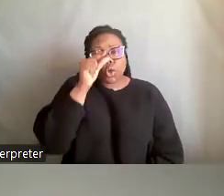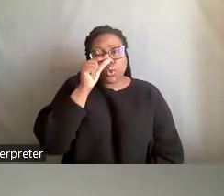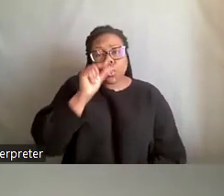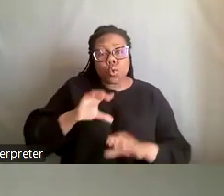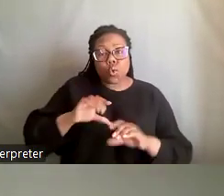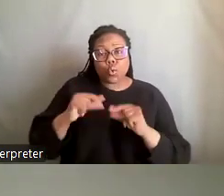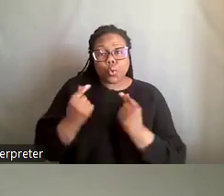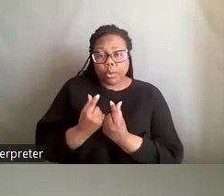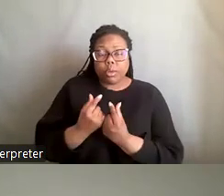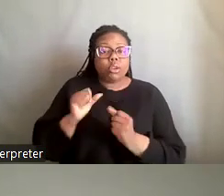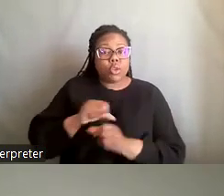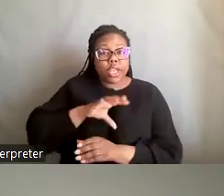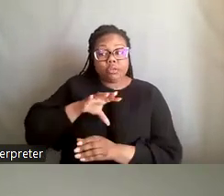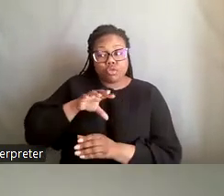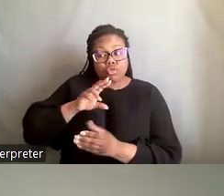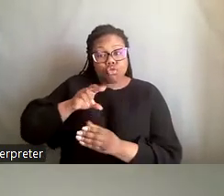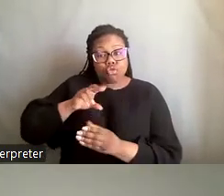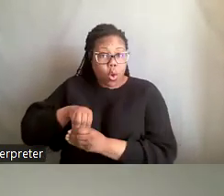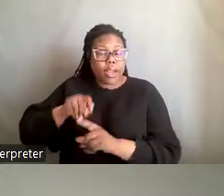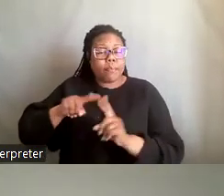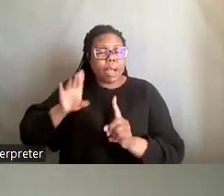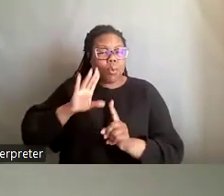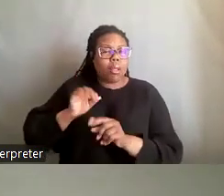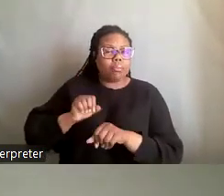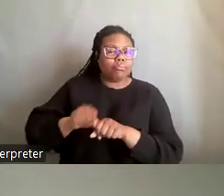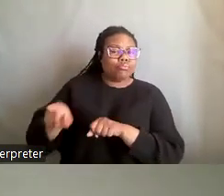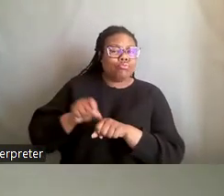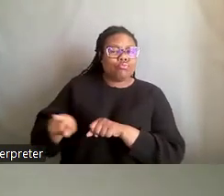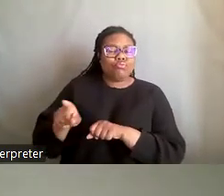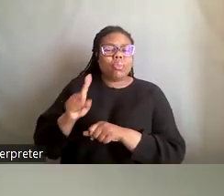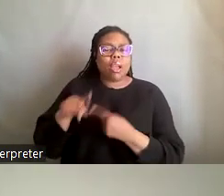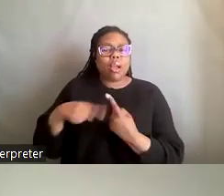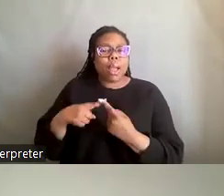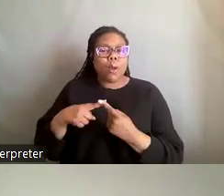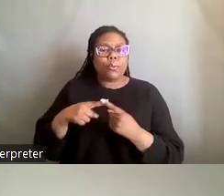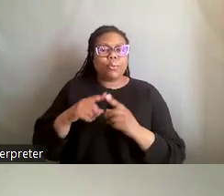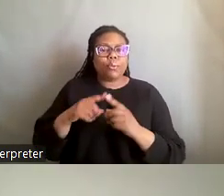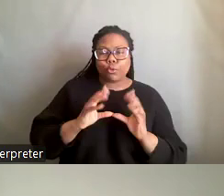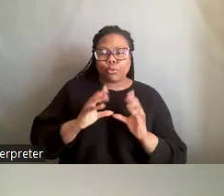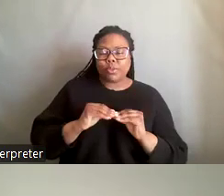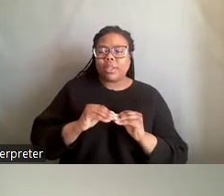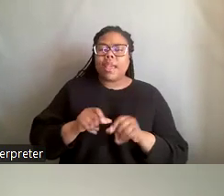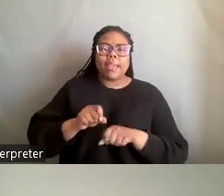chat. It's a Google group that you can join and then you don' t get much traffic but you'll get notification about these